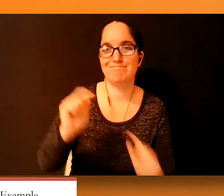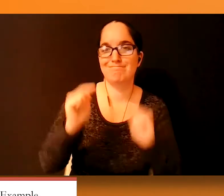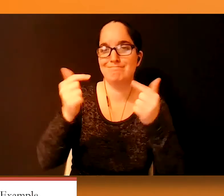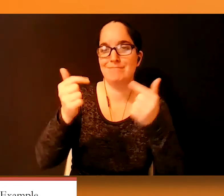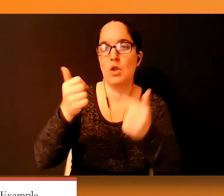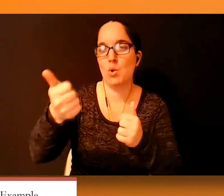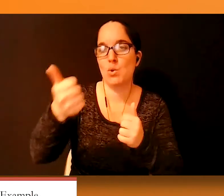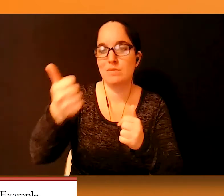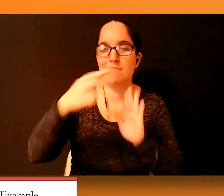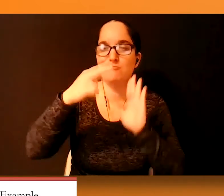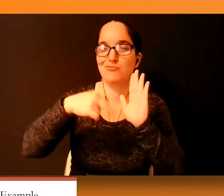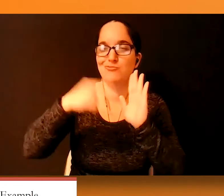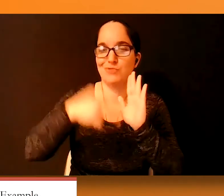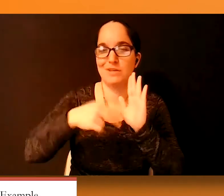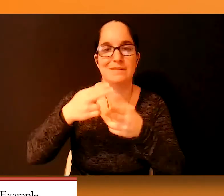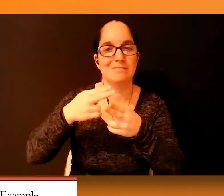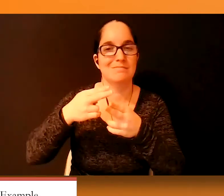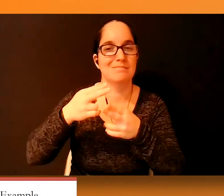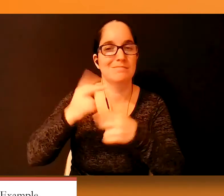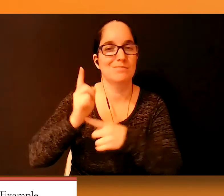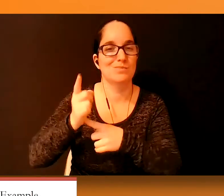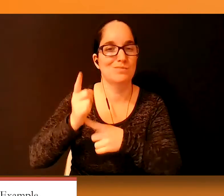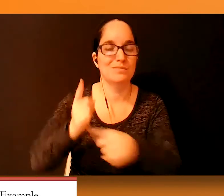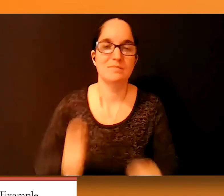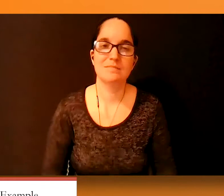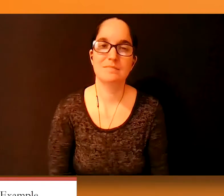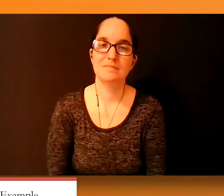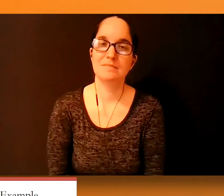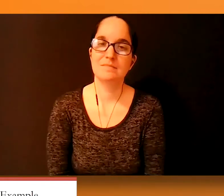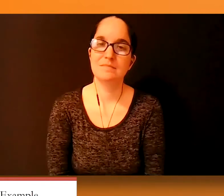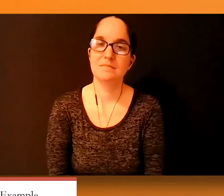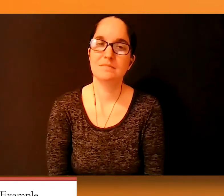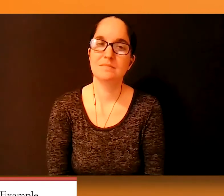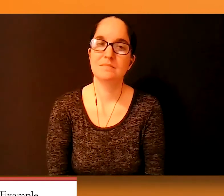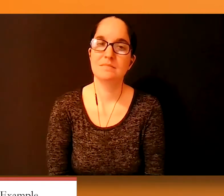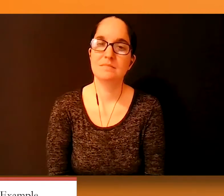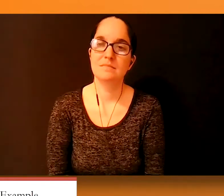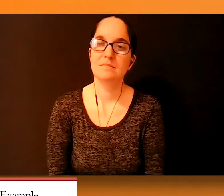So, I know--so, I'm gonna let you read the paragraph and then we'll talk about how you use this.